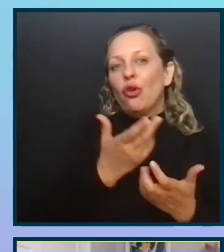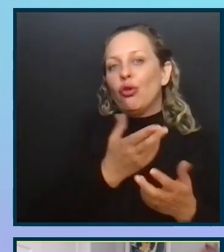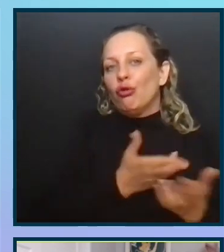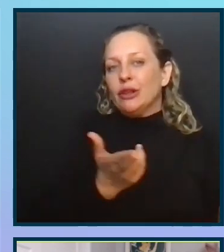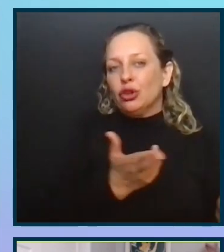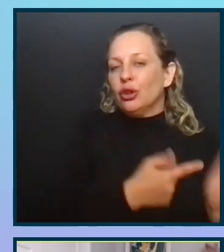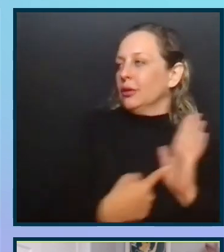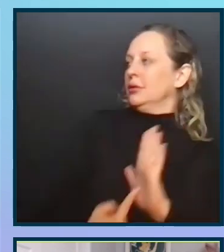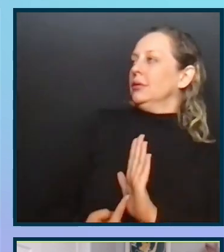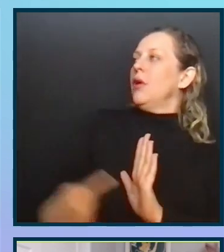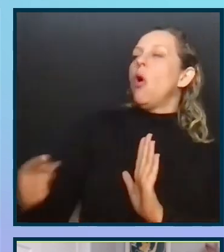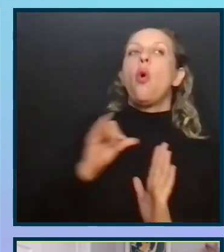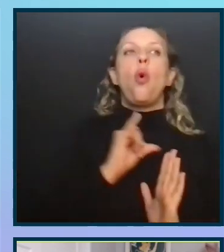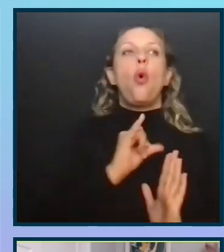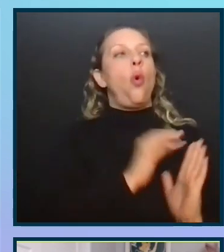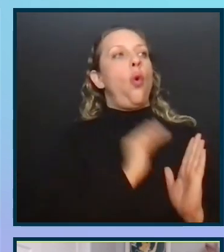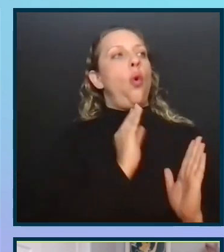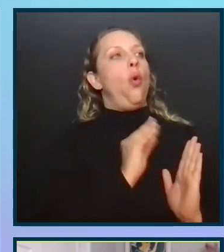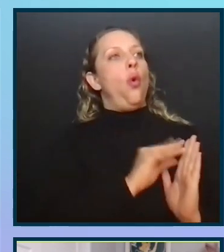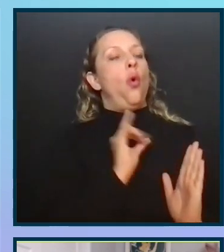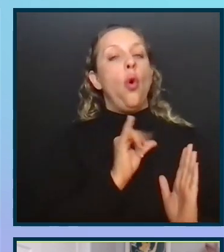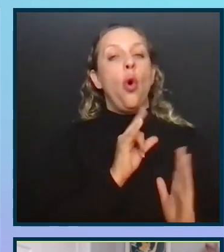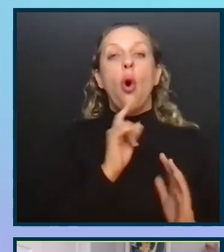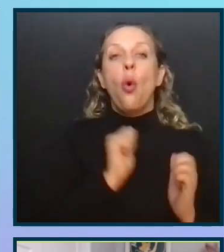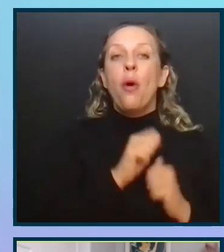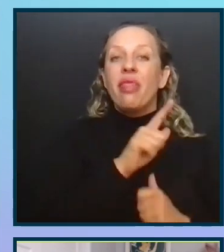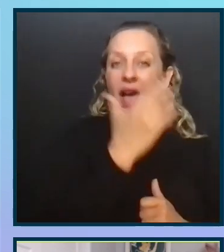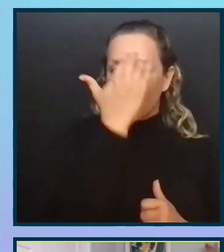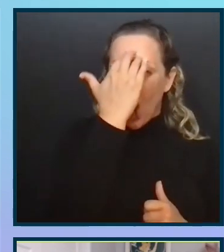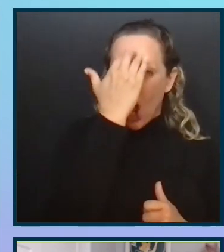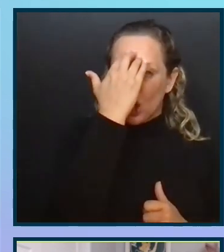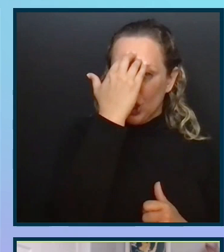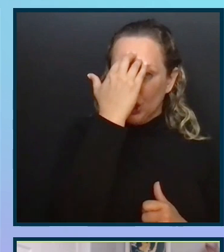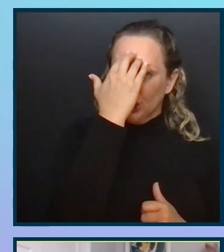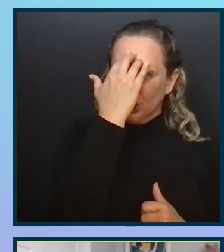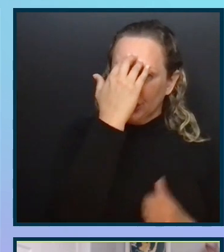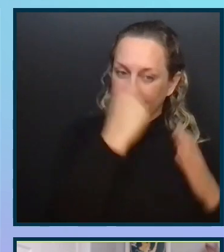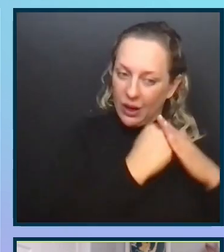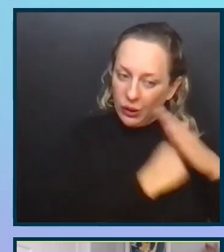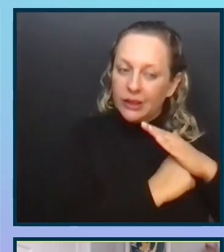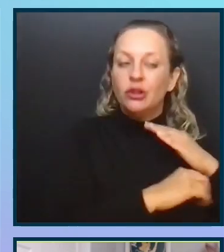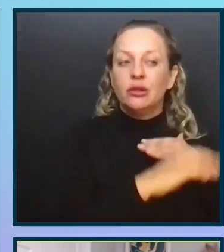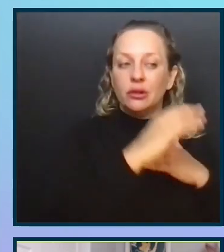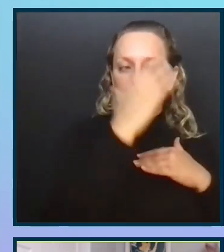With a baseline knowledge, designers can be better prepared to ask the right questions